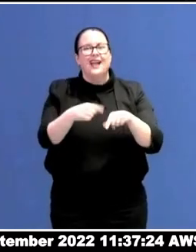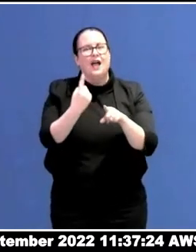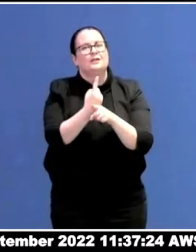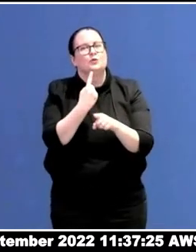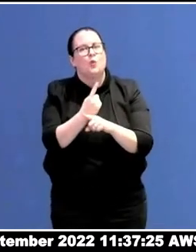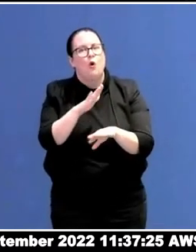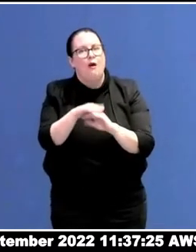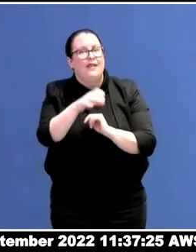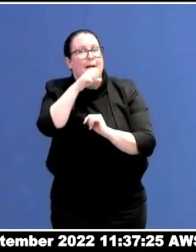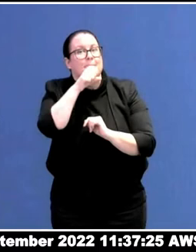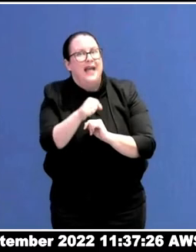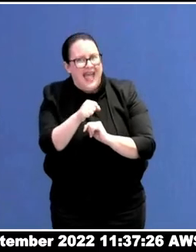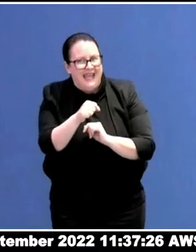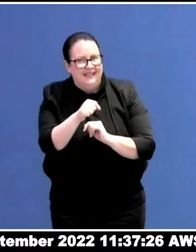And this is on page 7 of Ms Krakouer's statement: